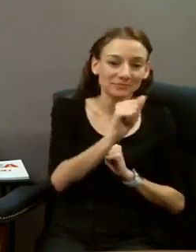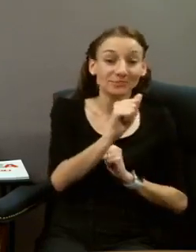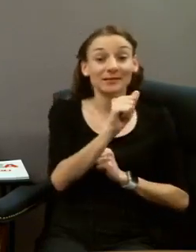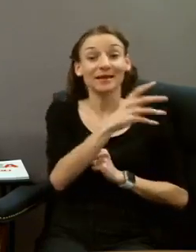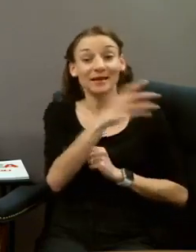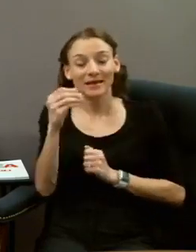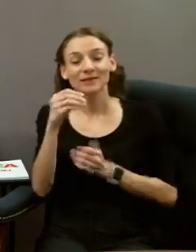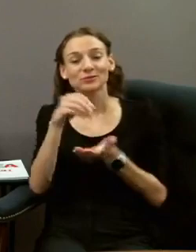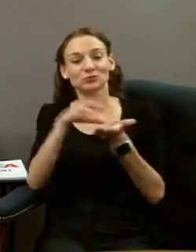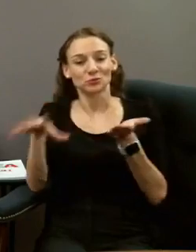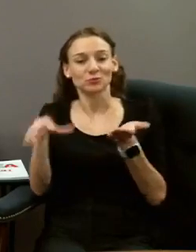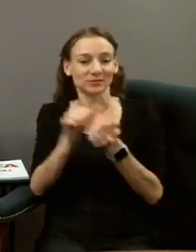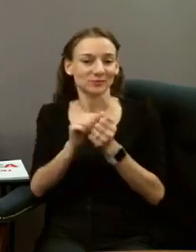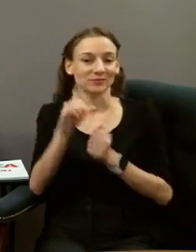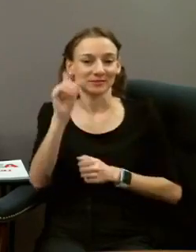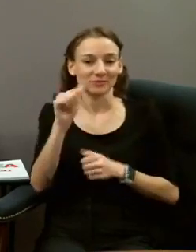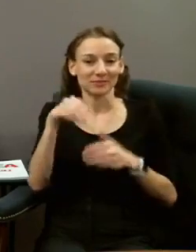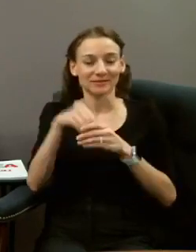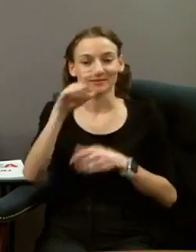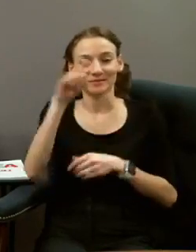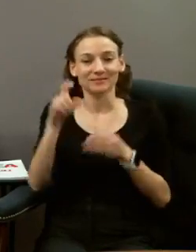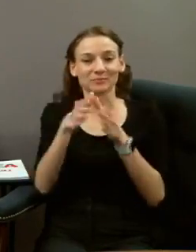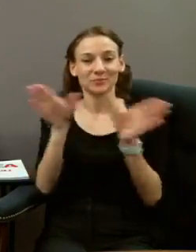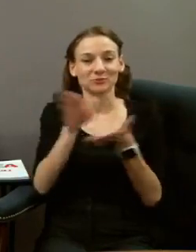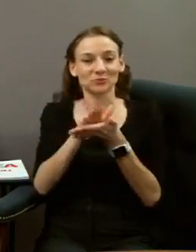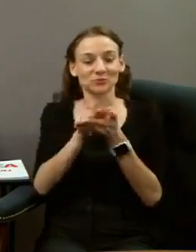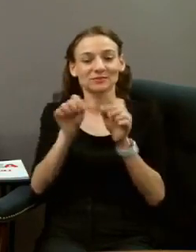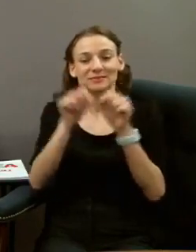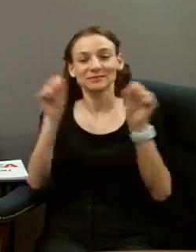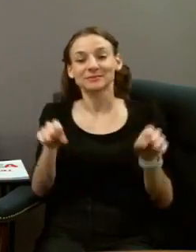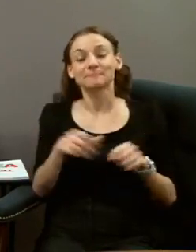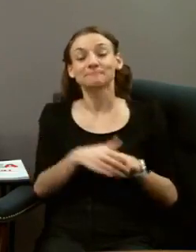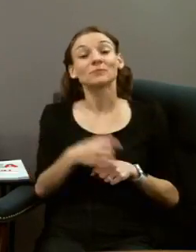in our Texas public school system. We're gonna continue this series